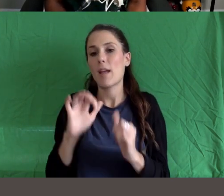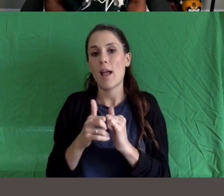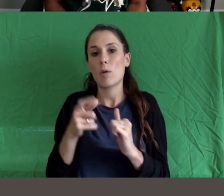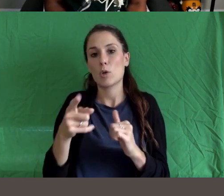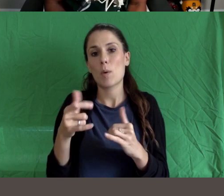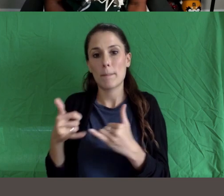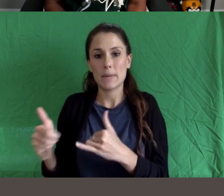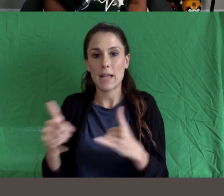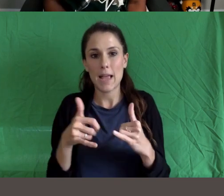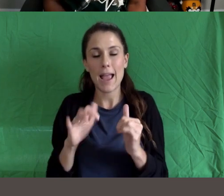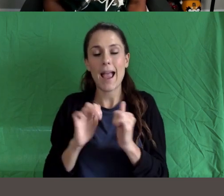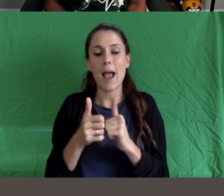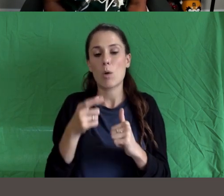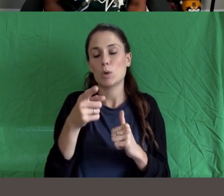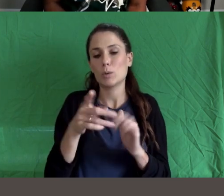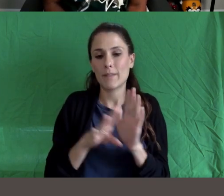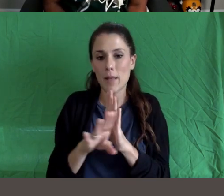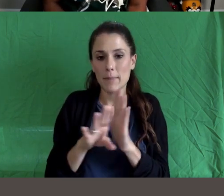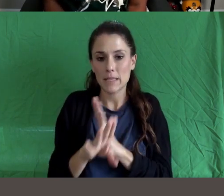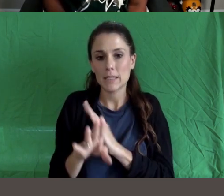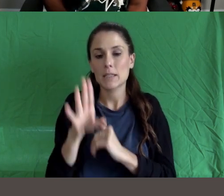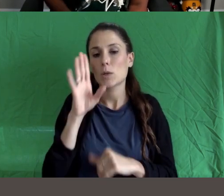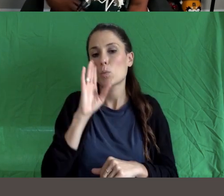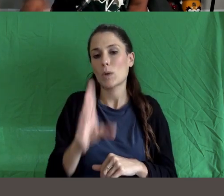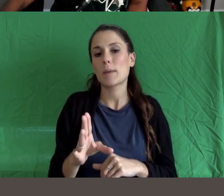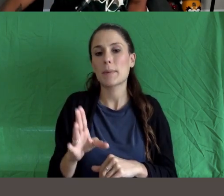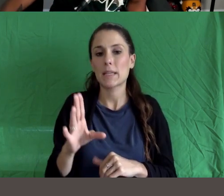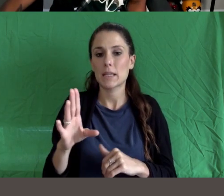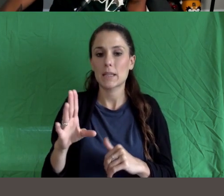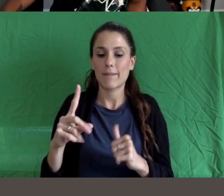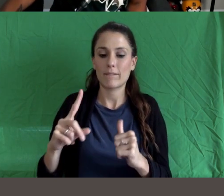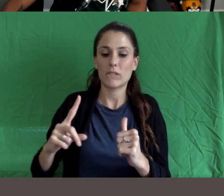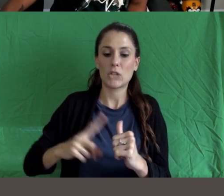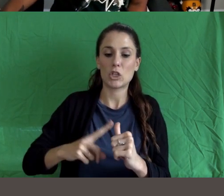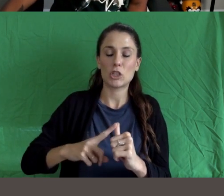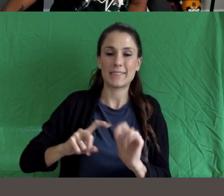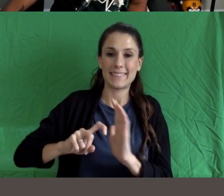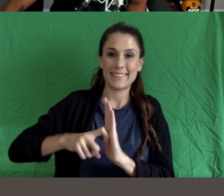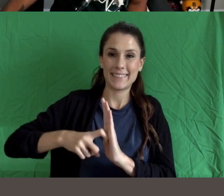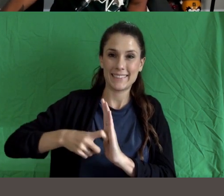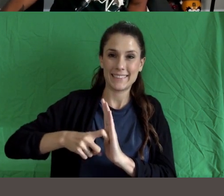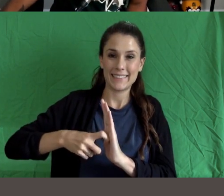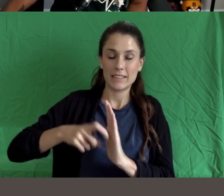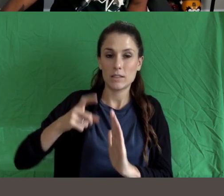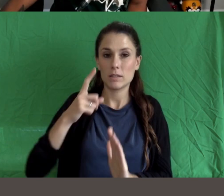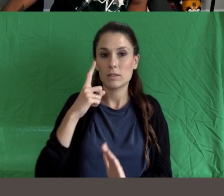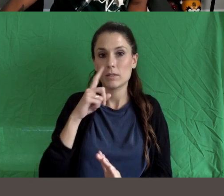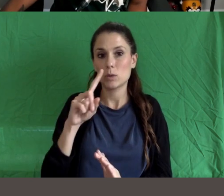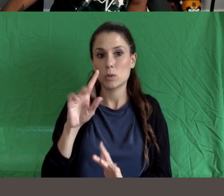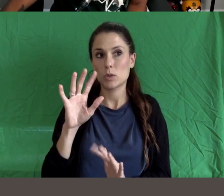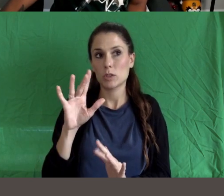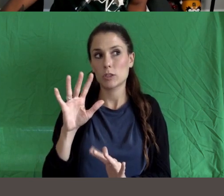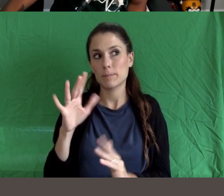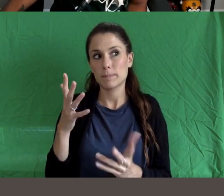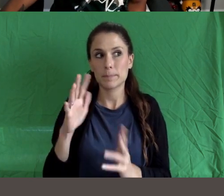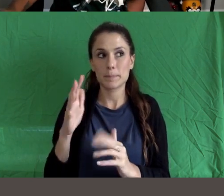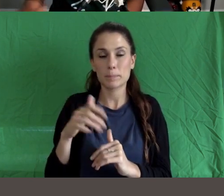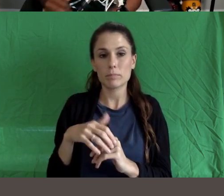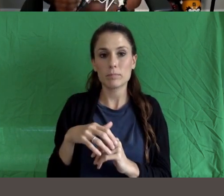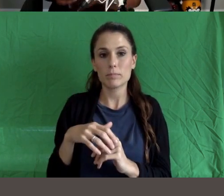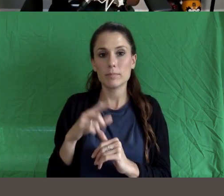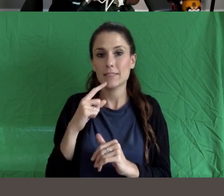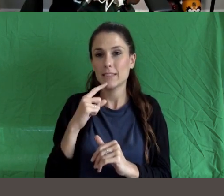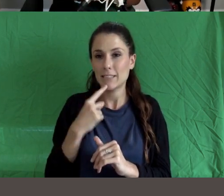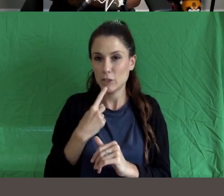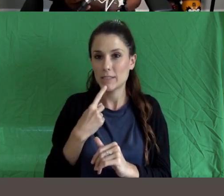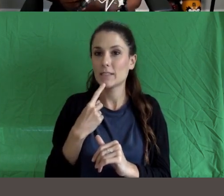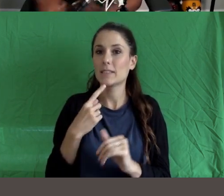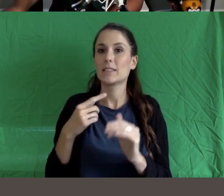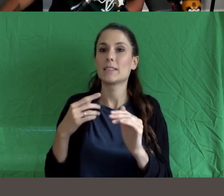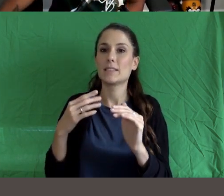playing or how you are developing is going to be the first key into significant development